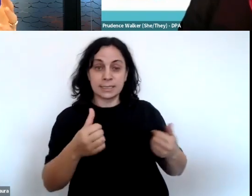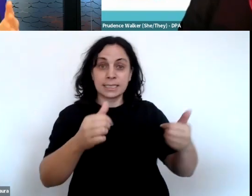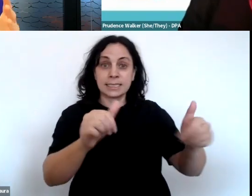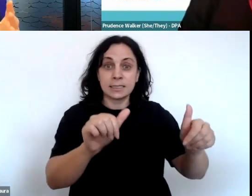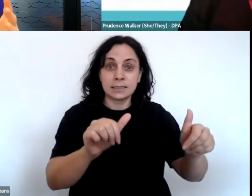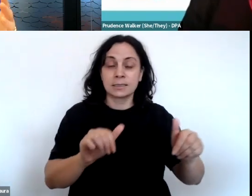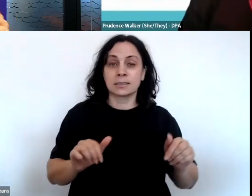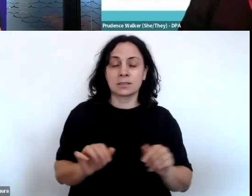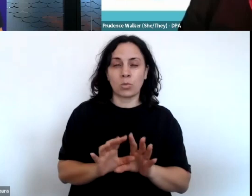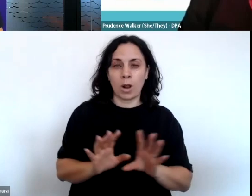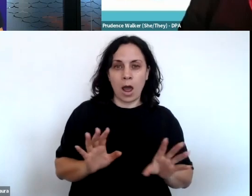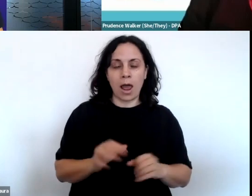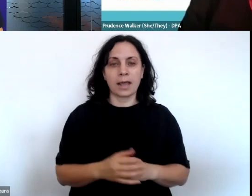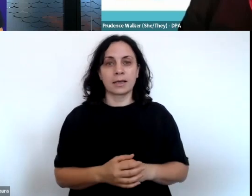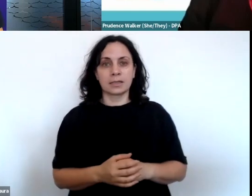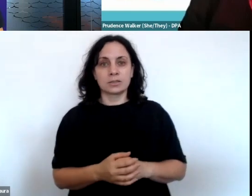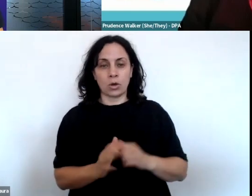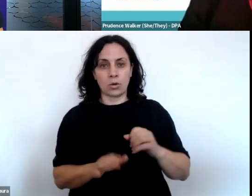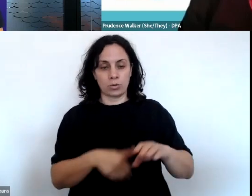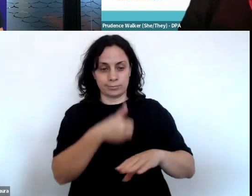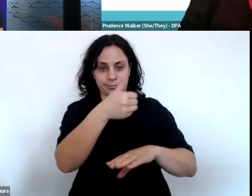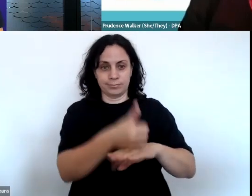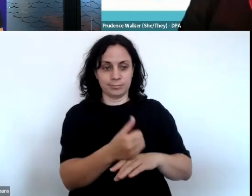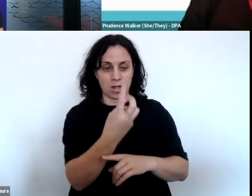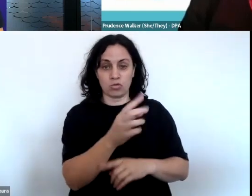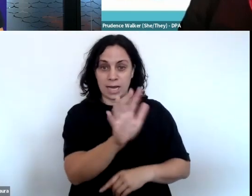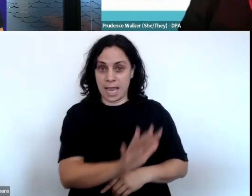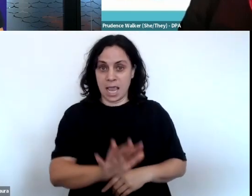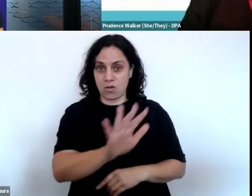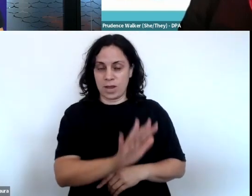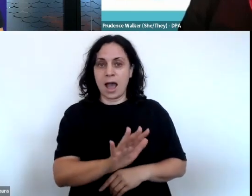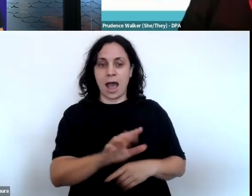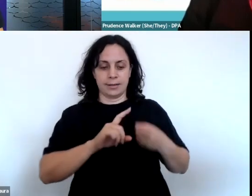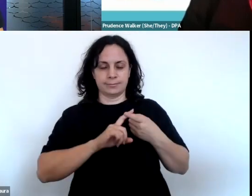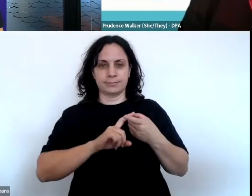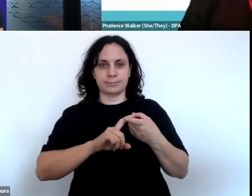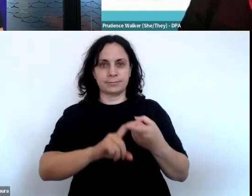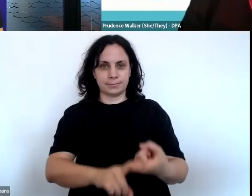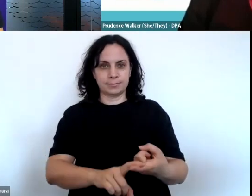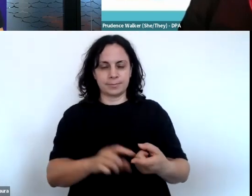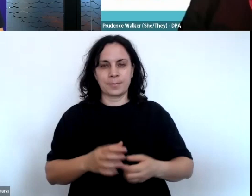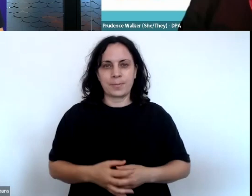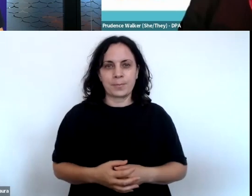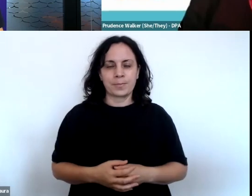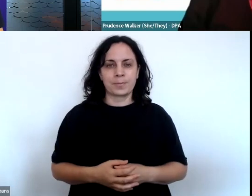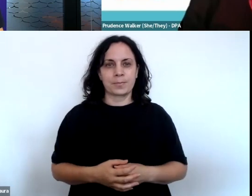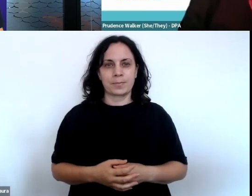remain in place. The other important thing about an Enabling Good Lives approach